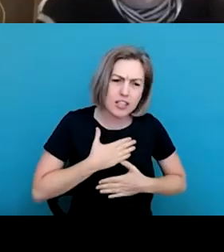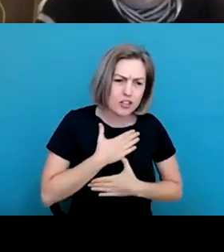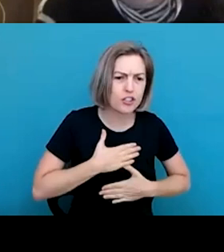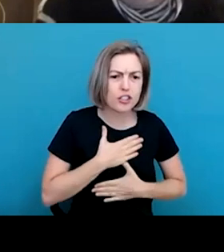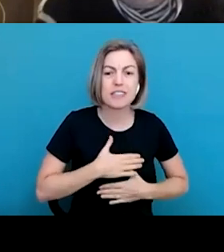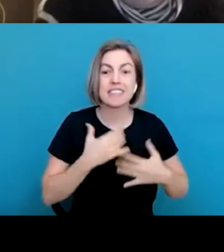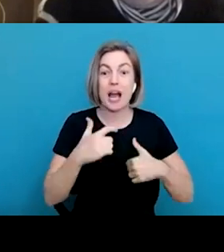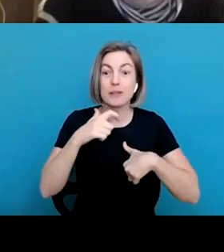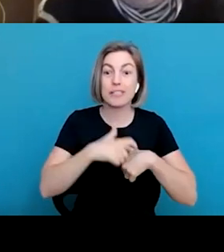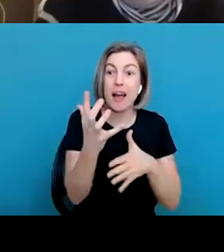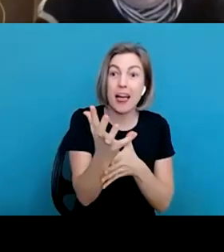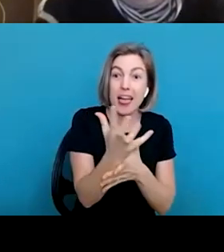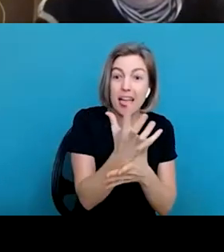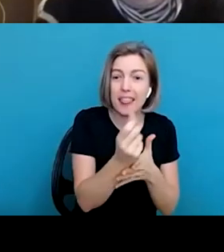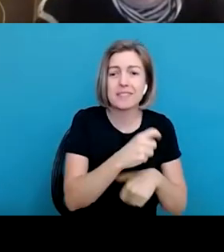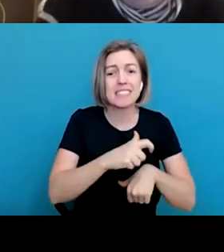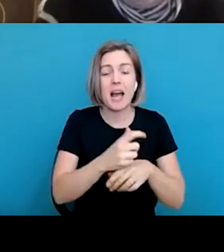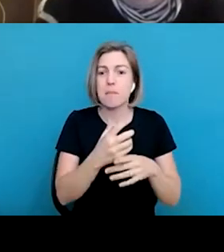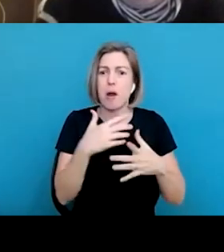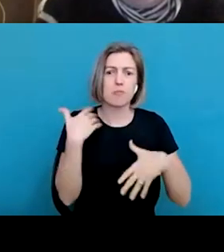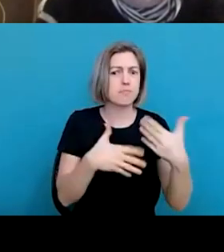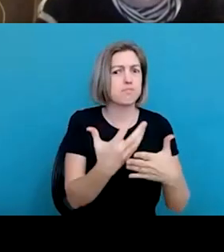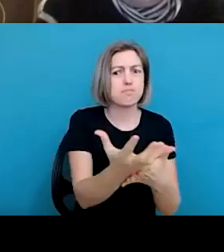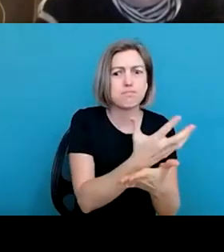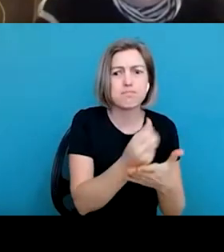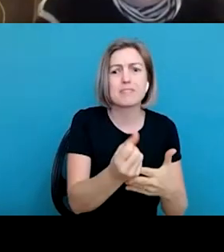Time has flown. I want to thank you all for your contributions.